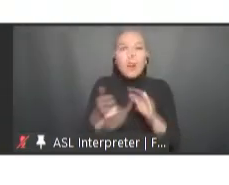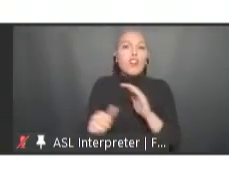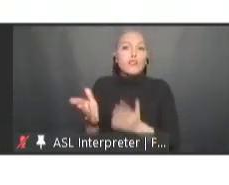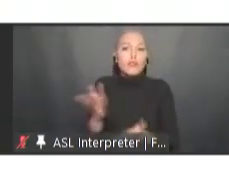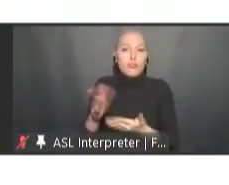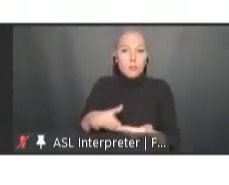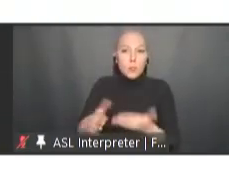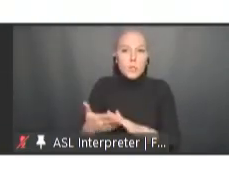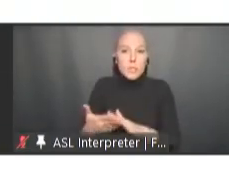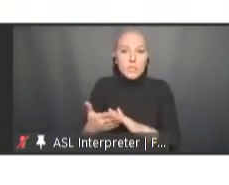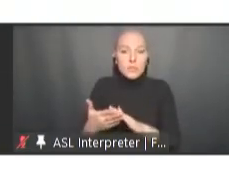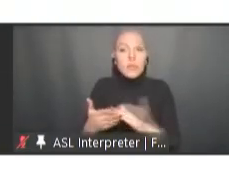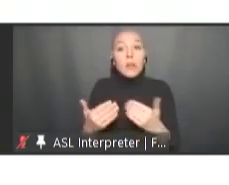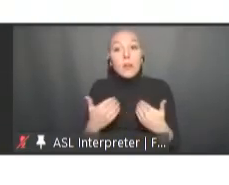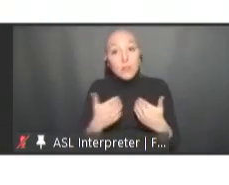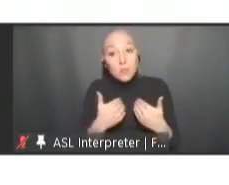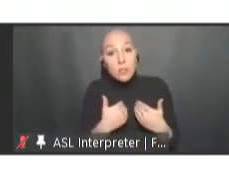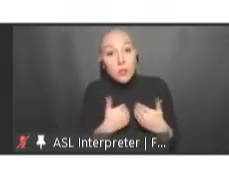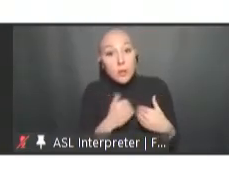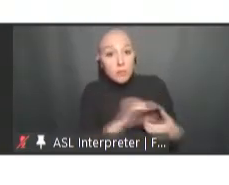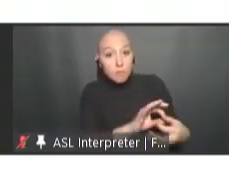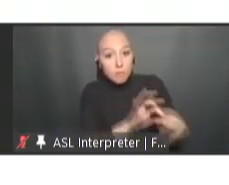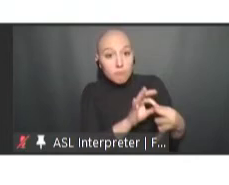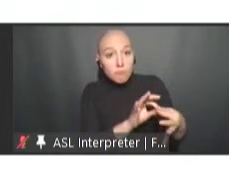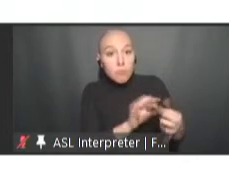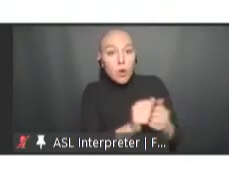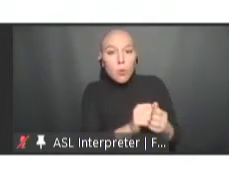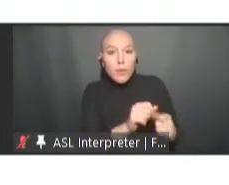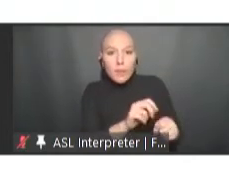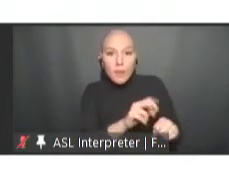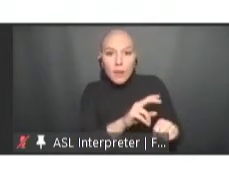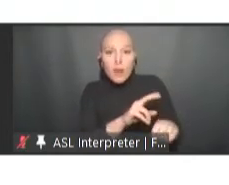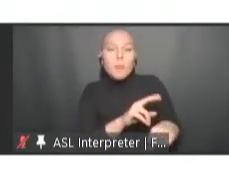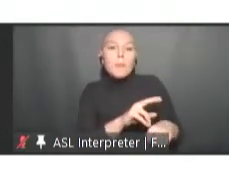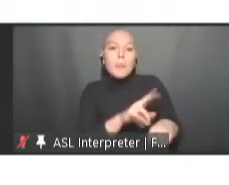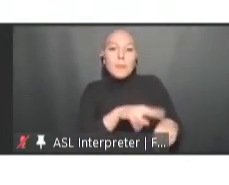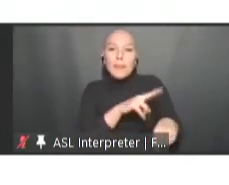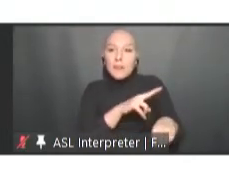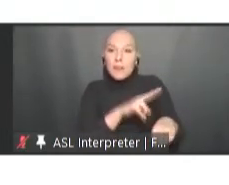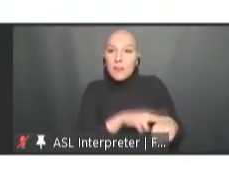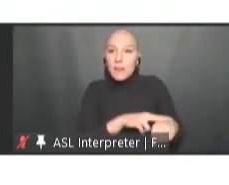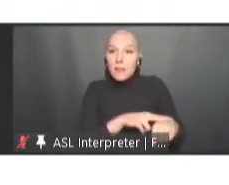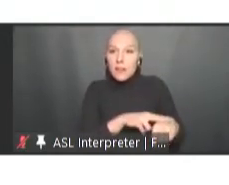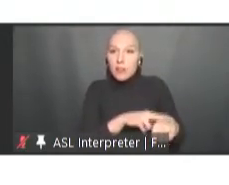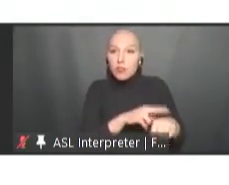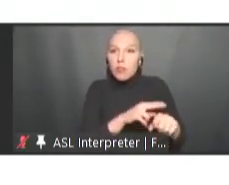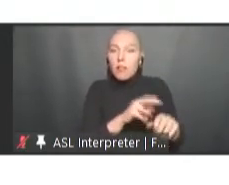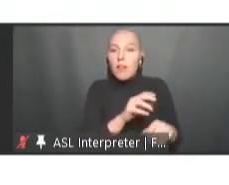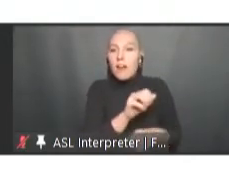with the National Urban League to reach out to the African American population with Unidos, U.S. to